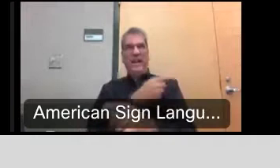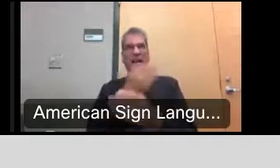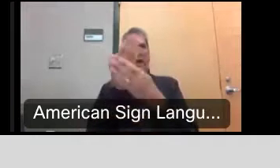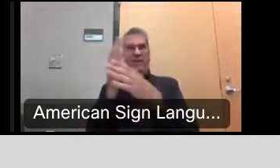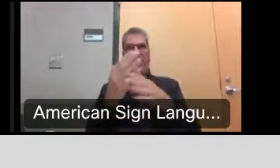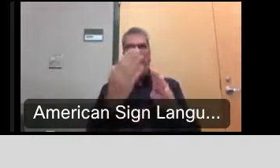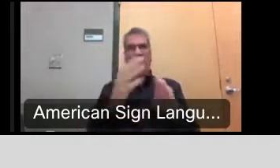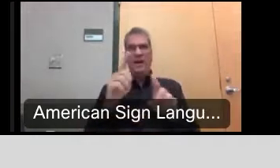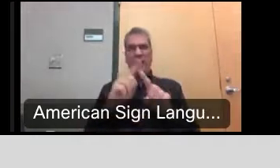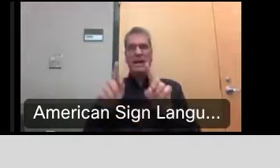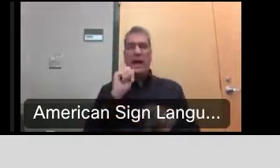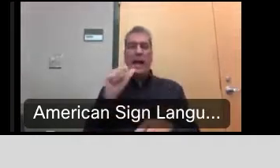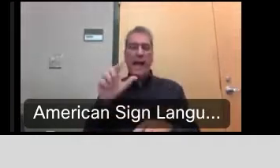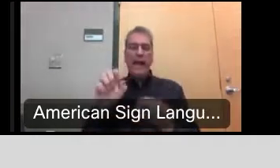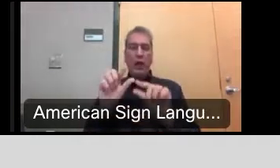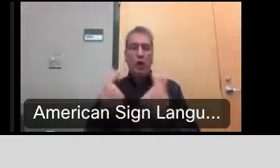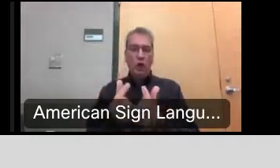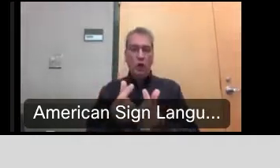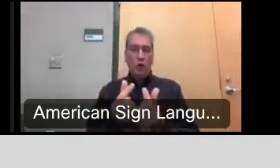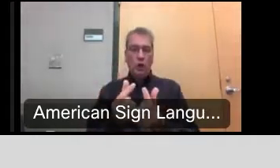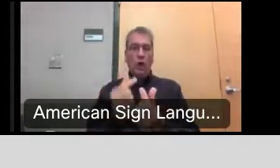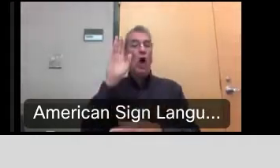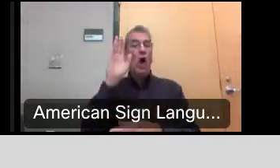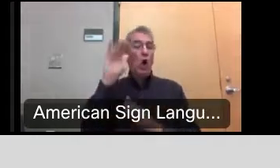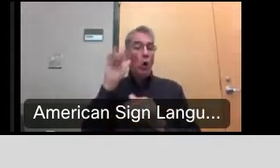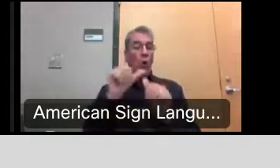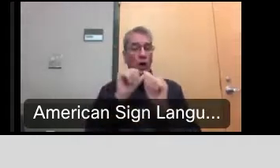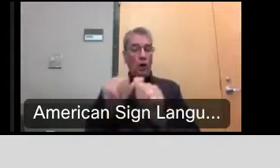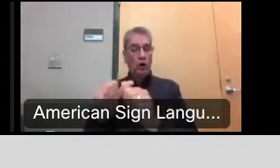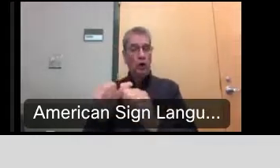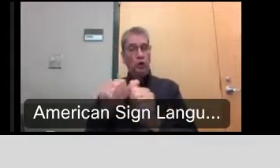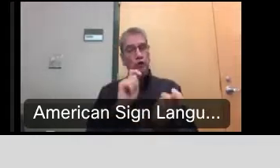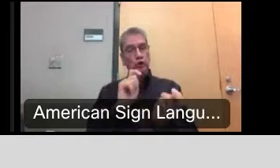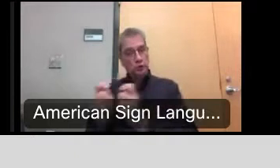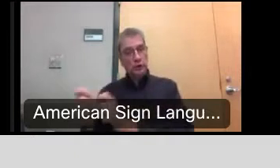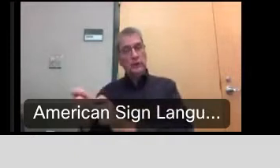those trends. 1 of the things you'll see. Here is the mentioning about people, the number,